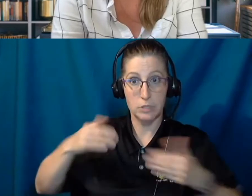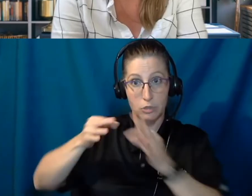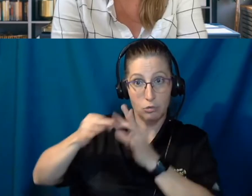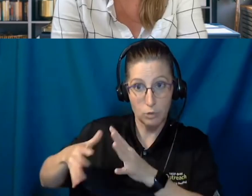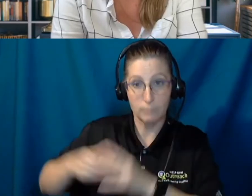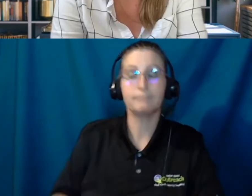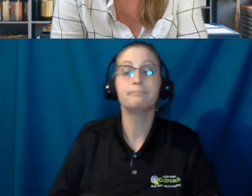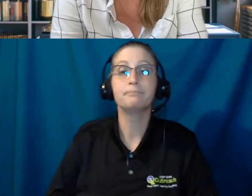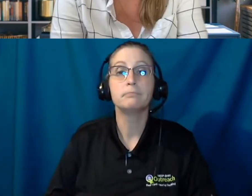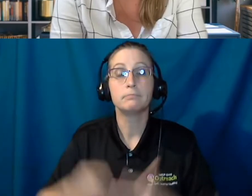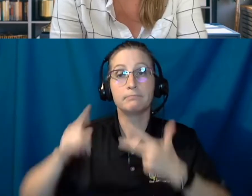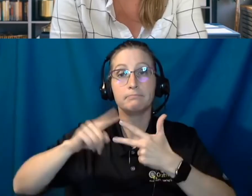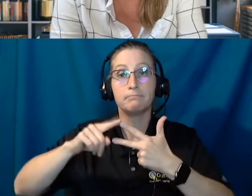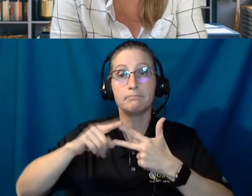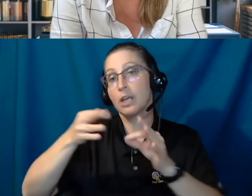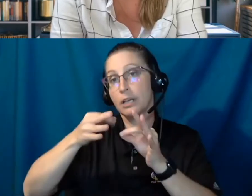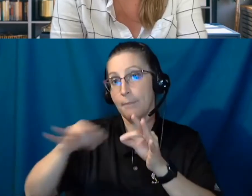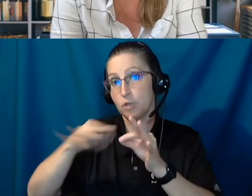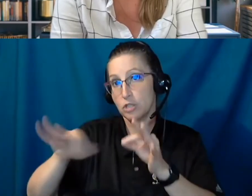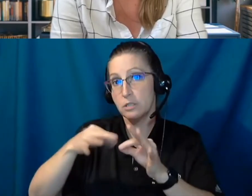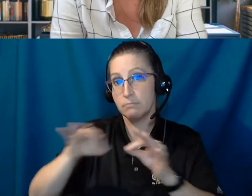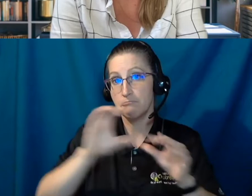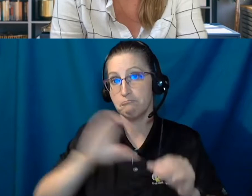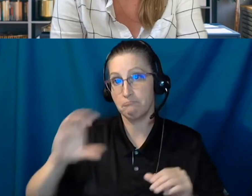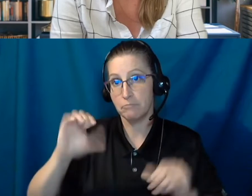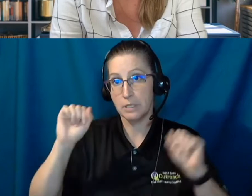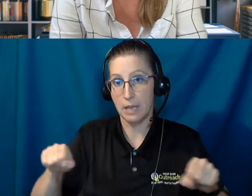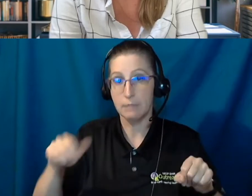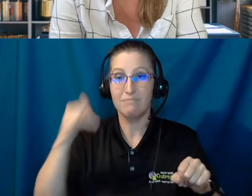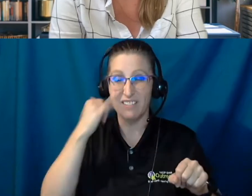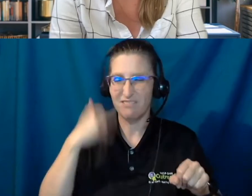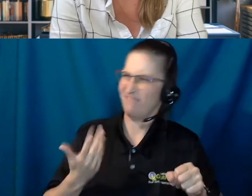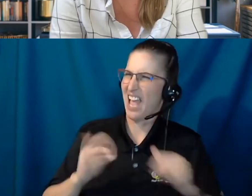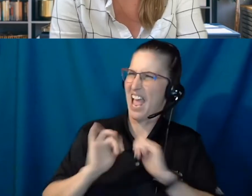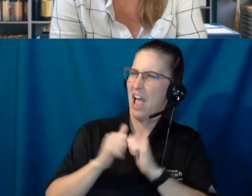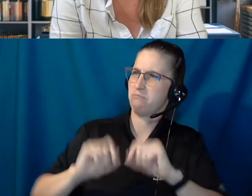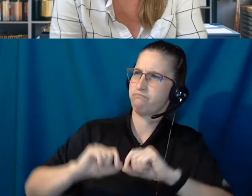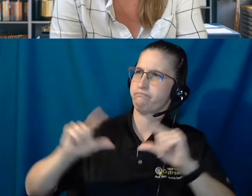captioning available. To view the captions at the bottom of your screen is a CC button,